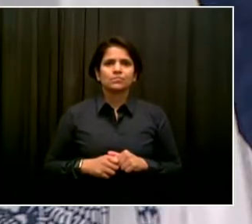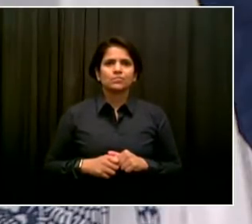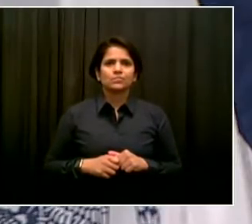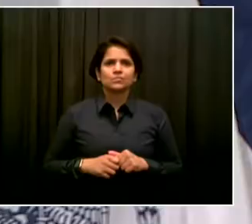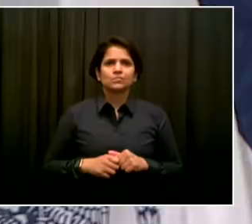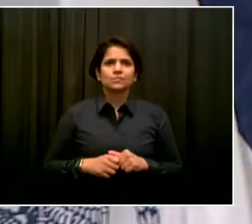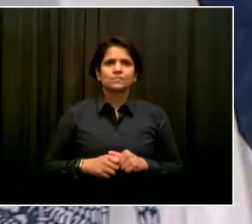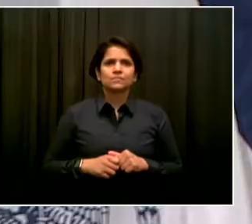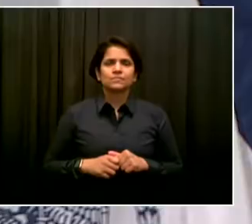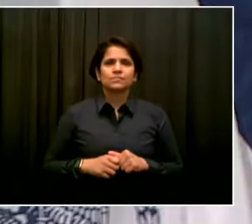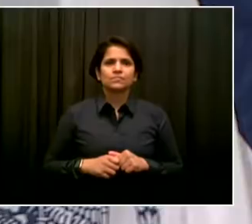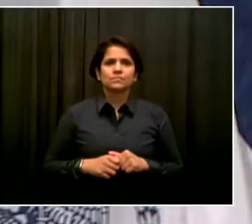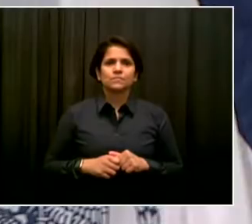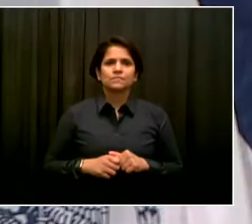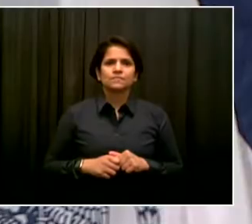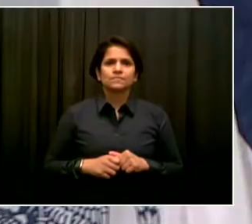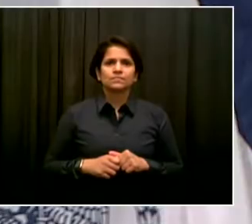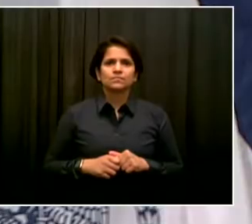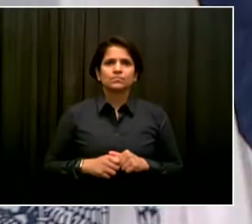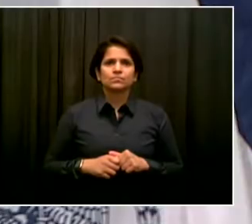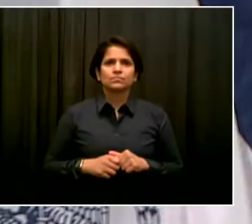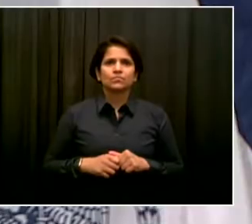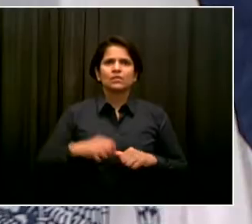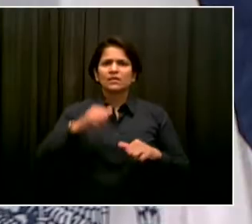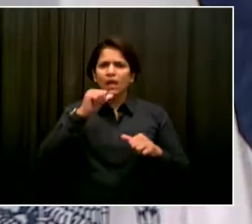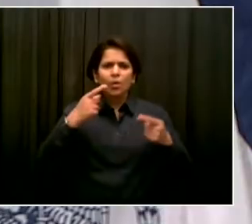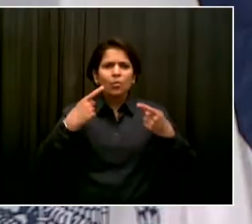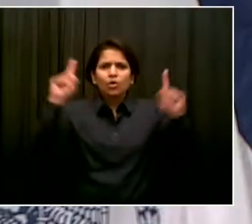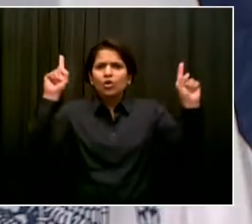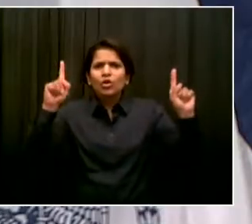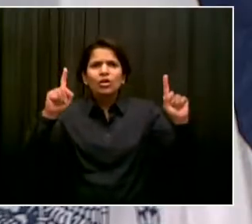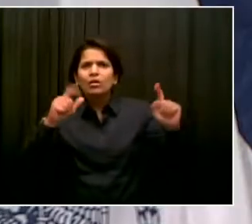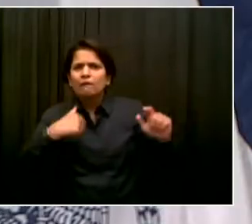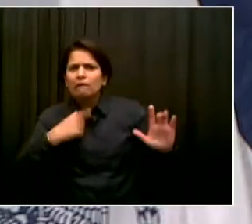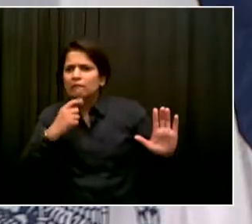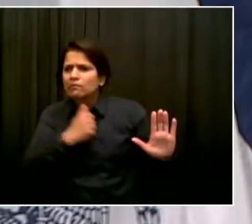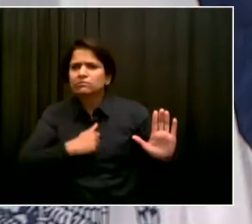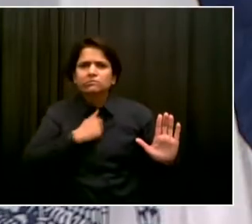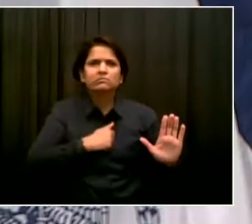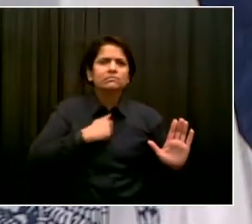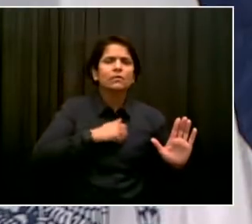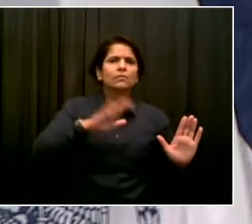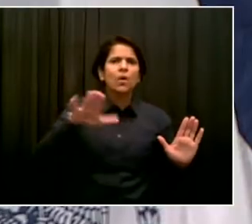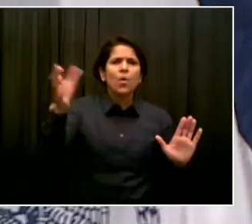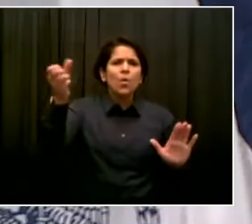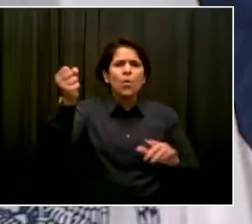THAT OR WE'LL RESET IT IF WE CAN'T. YOU WANT TO GIVE HIM A MOMENT.